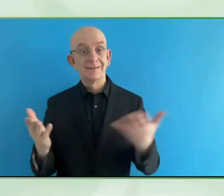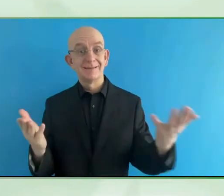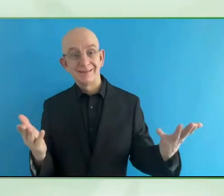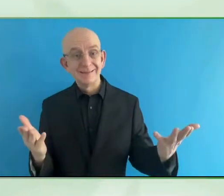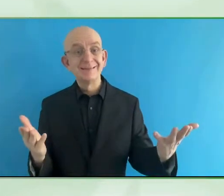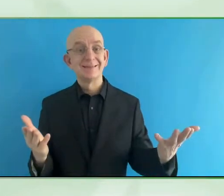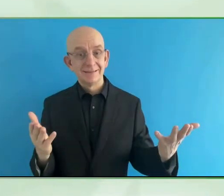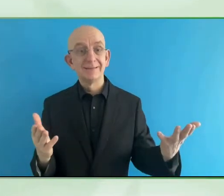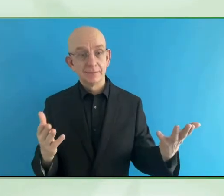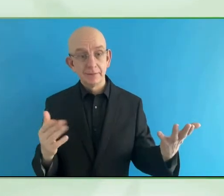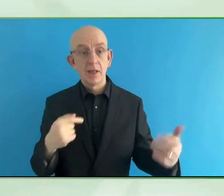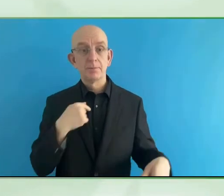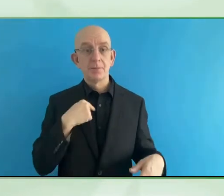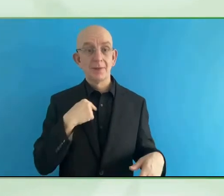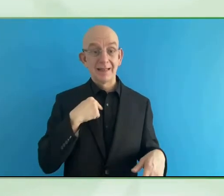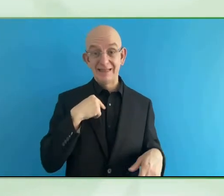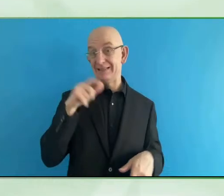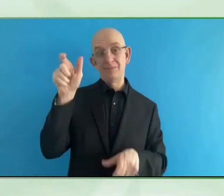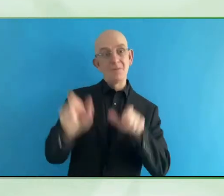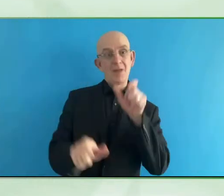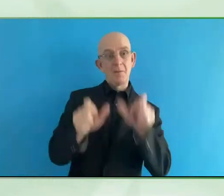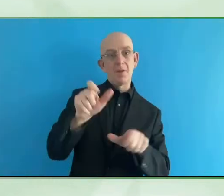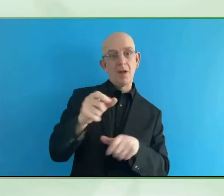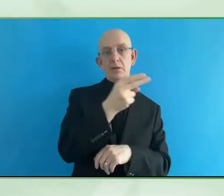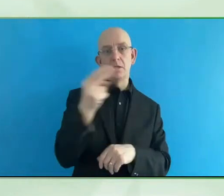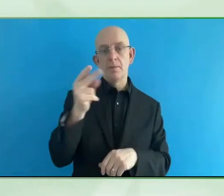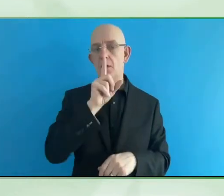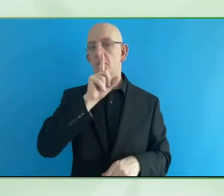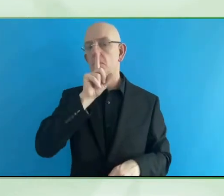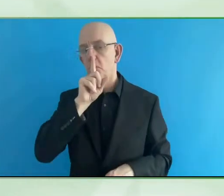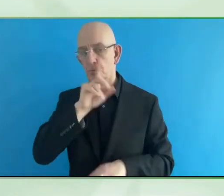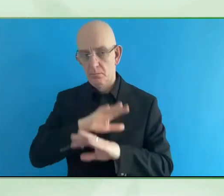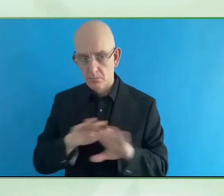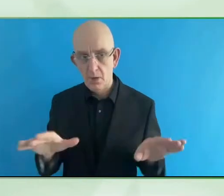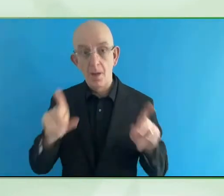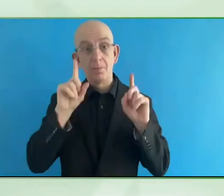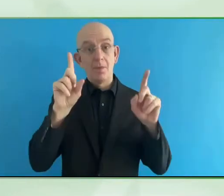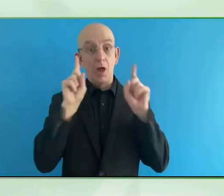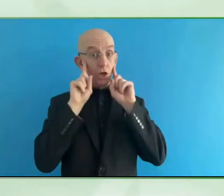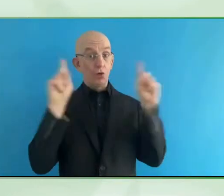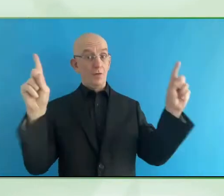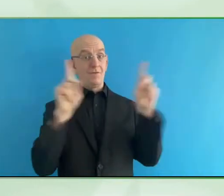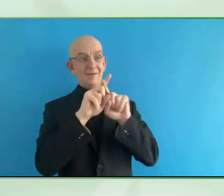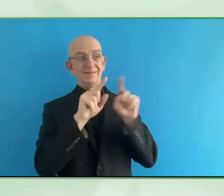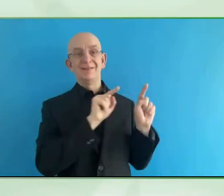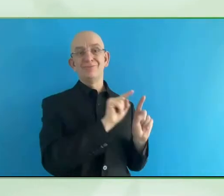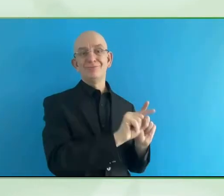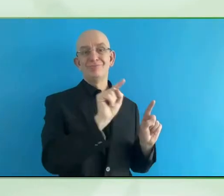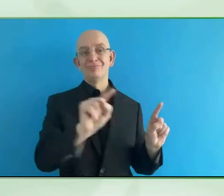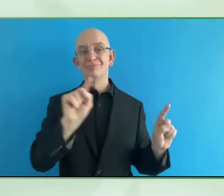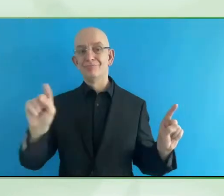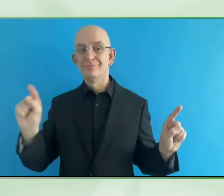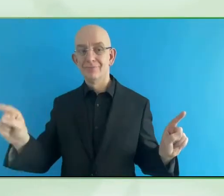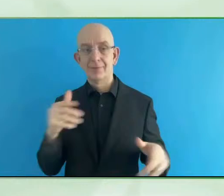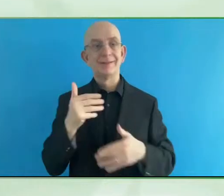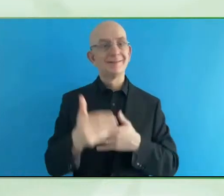difference. But, it is hard when you start to talk about inclusion at the universities, because there